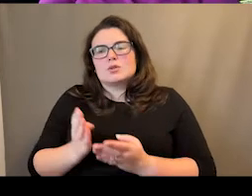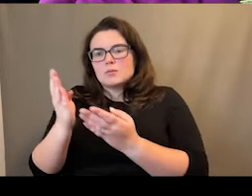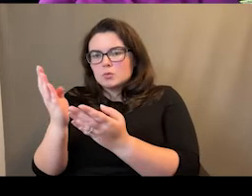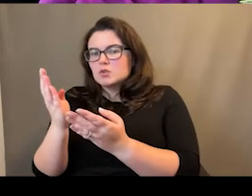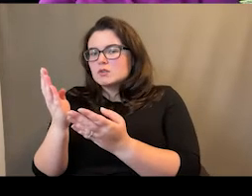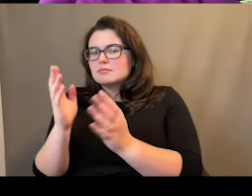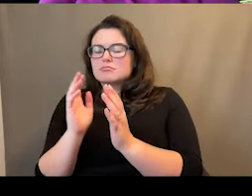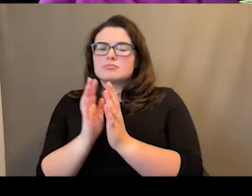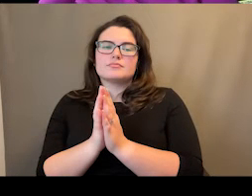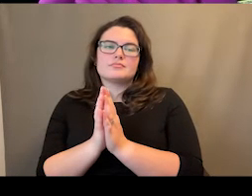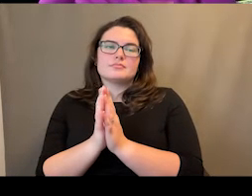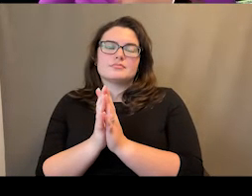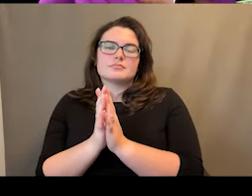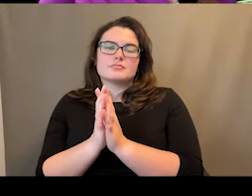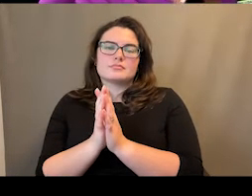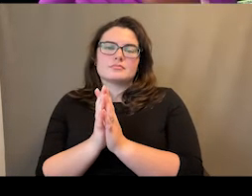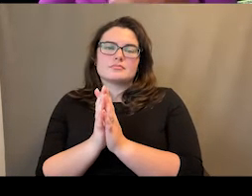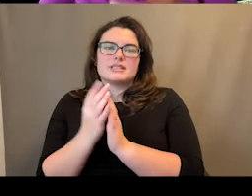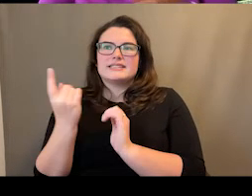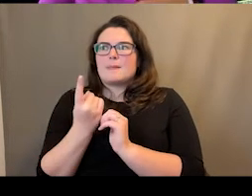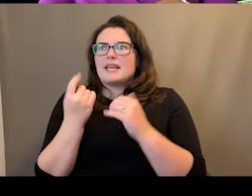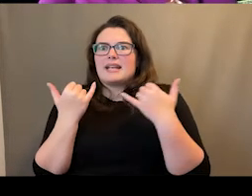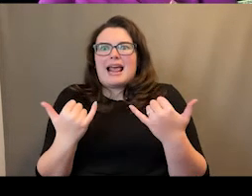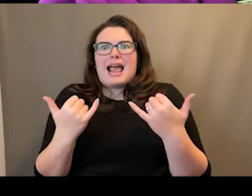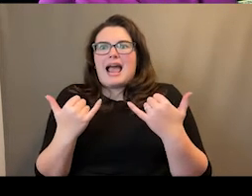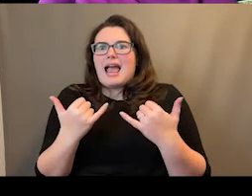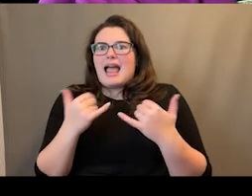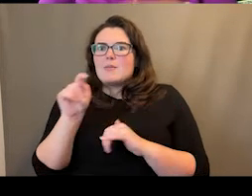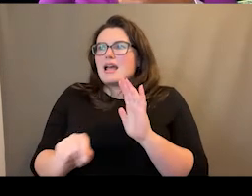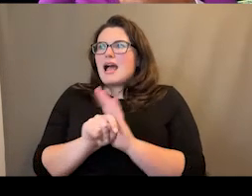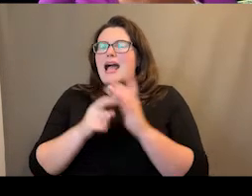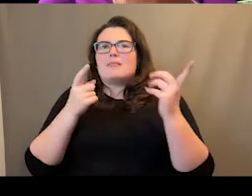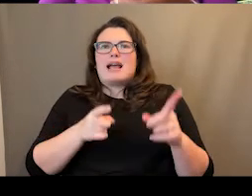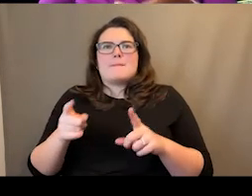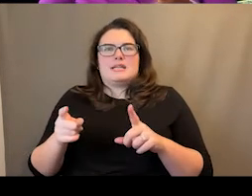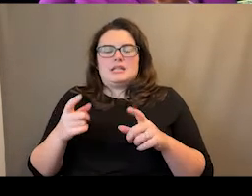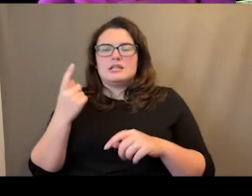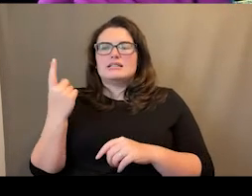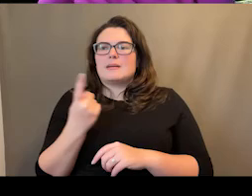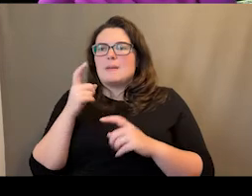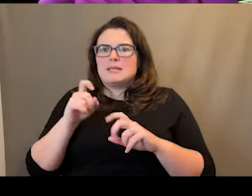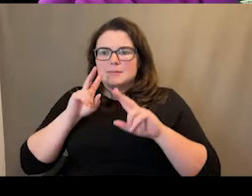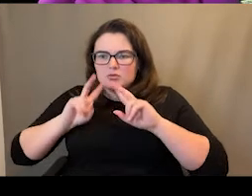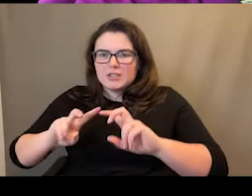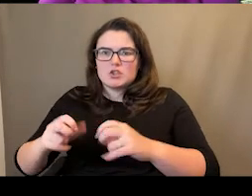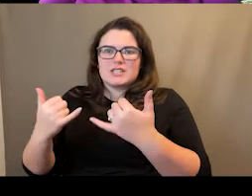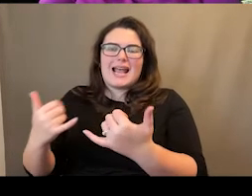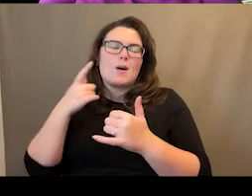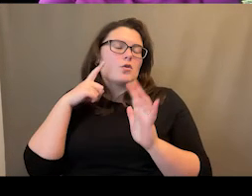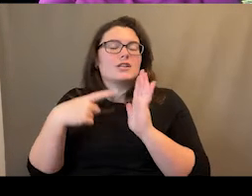Something that is happening now, something that needs to be looked at now. So for instance, a number of